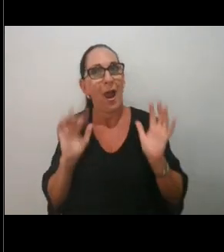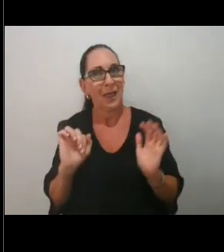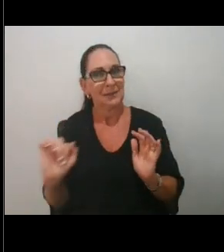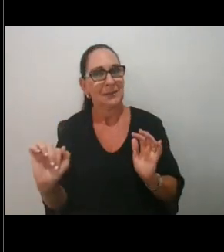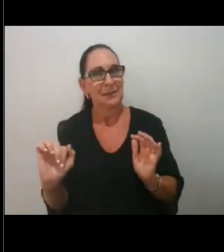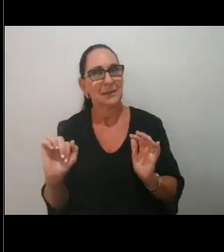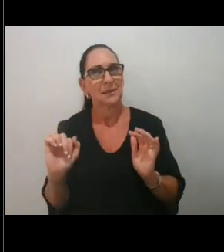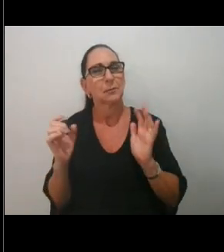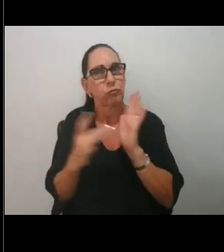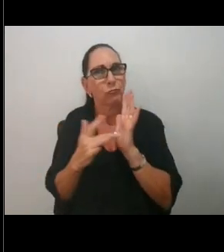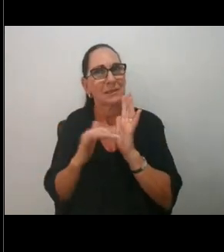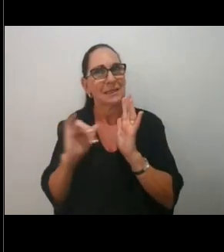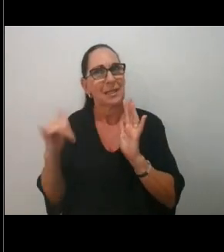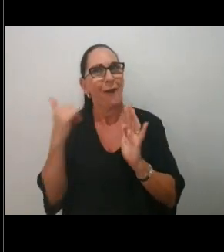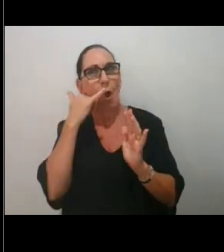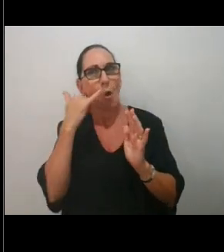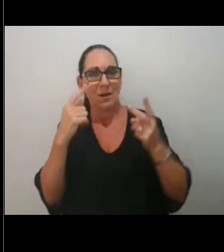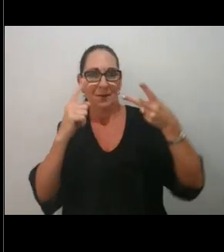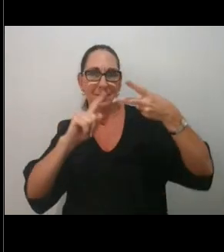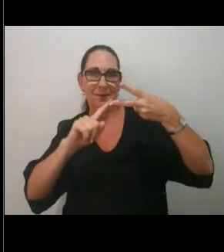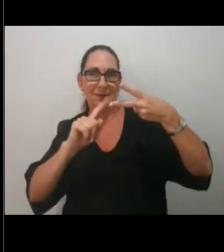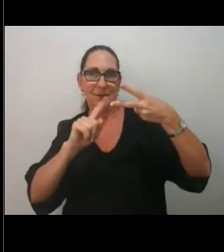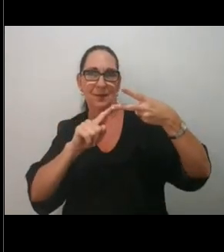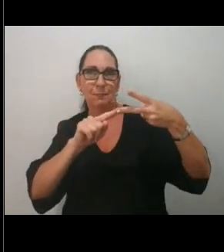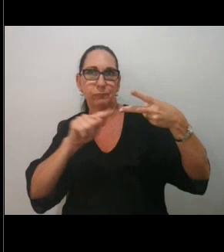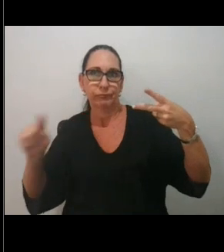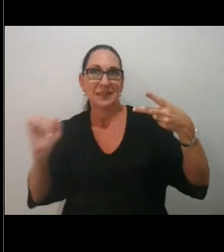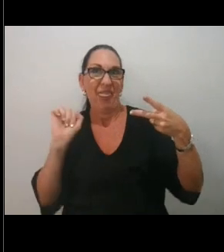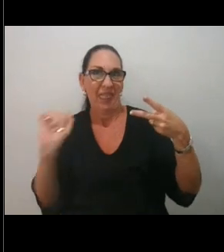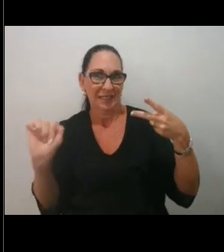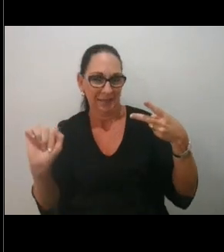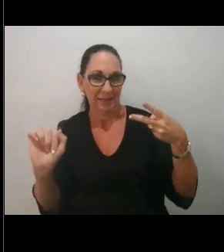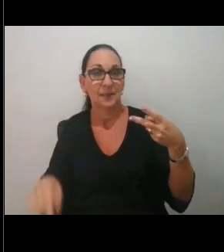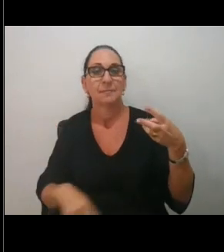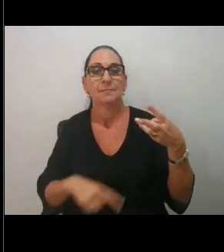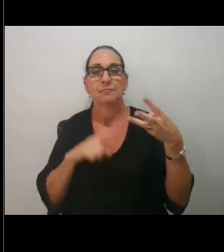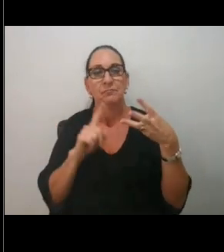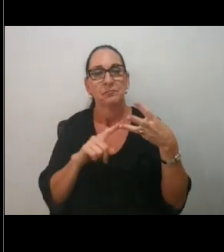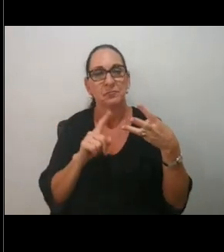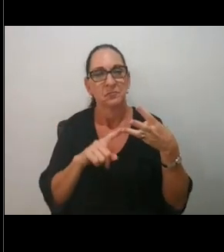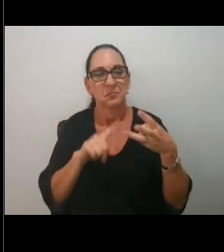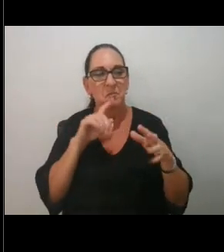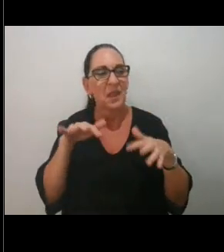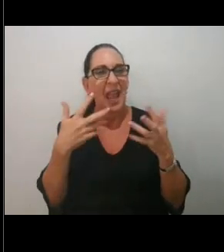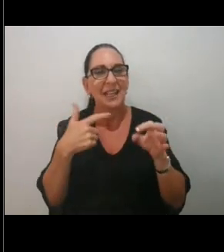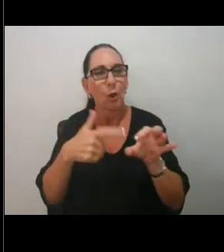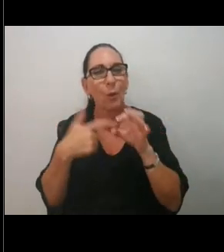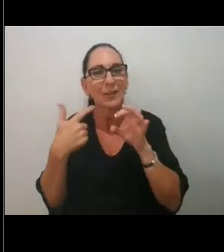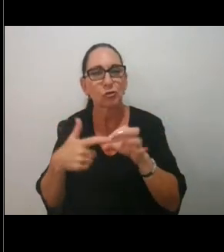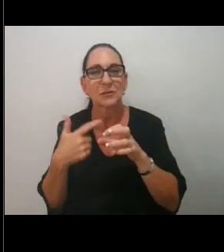second number there 1300 650 143 and for people who've submitted an application for legal aid